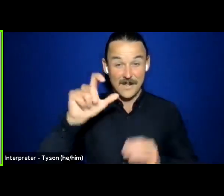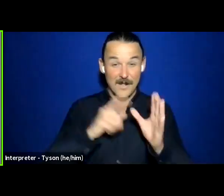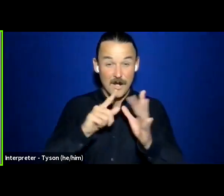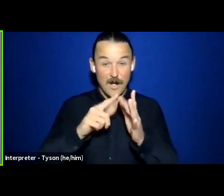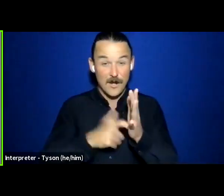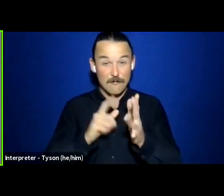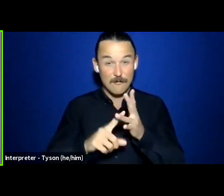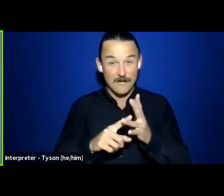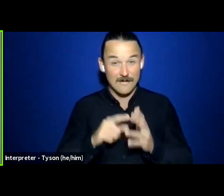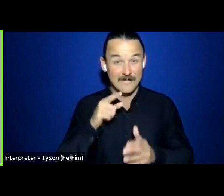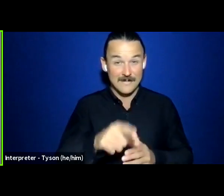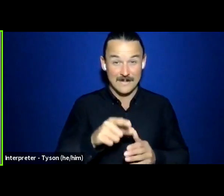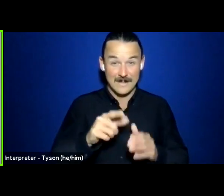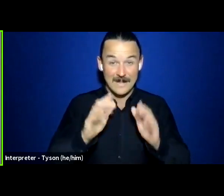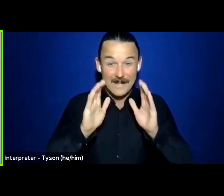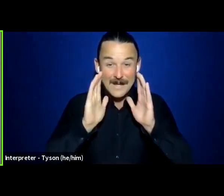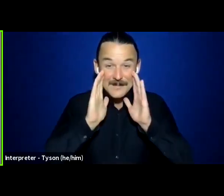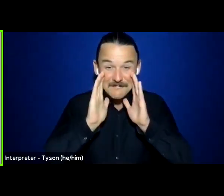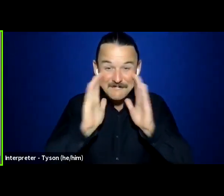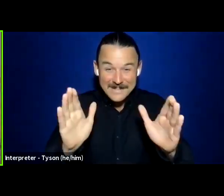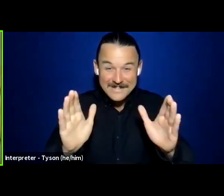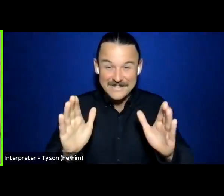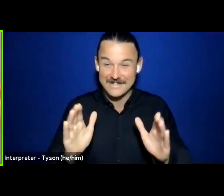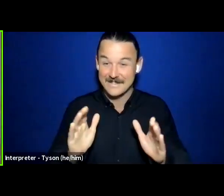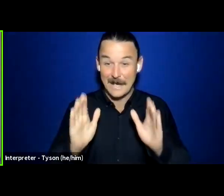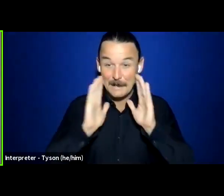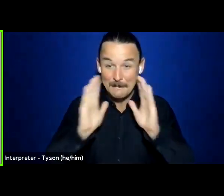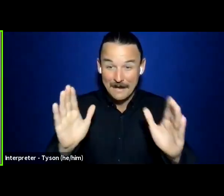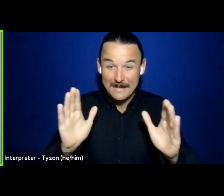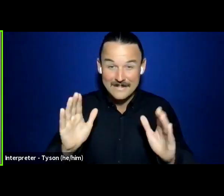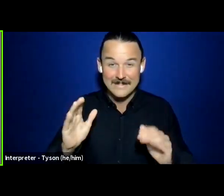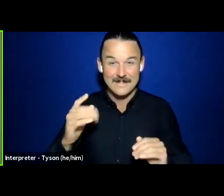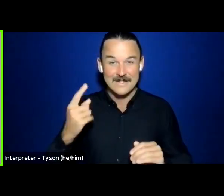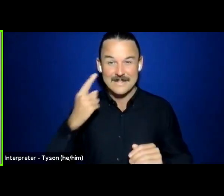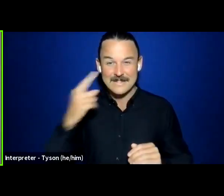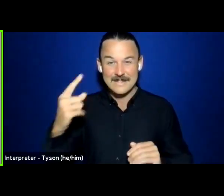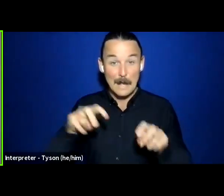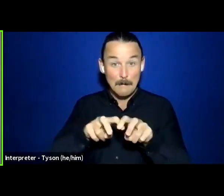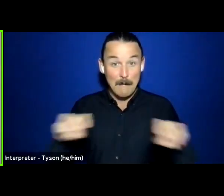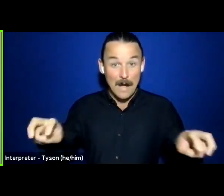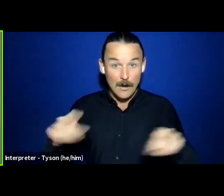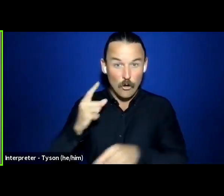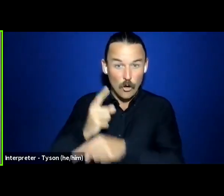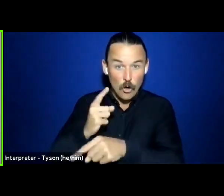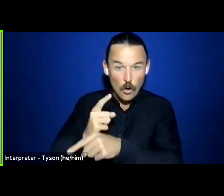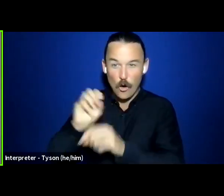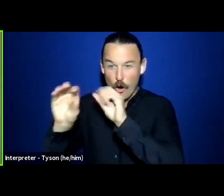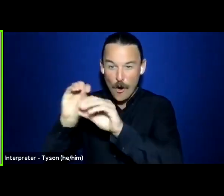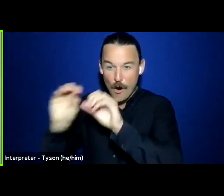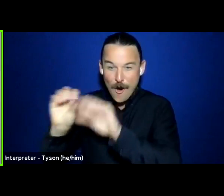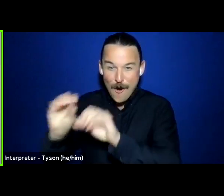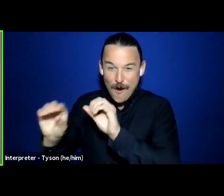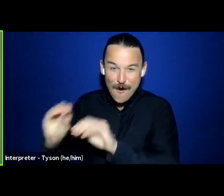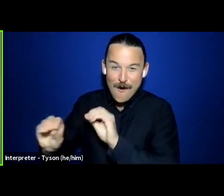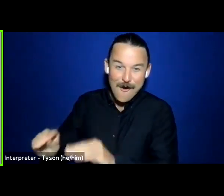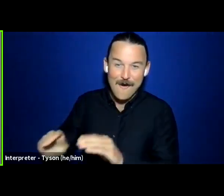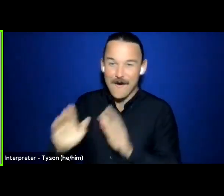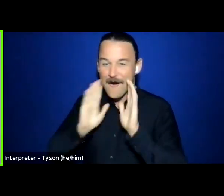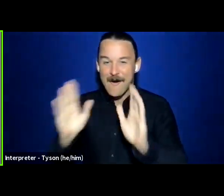Kyra that was so good. Oh my Oh my god, that was amazing because Oh my god, that was amazing the comments in among the panelists who going off.